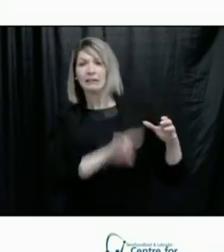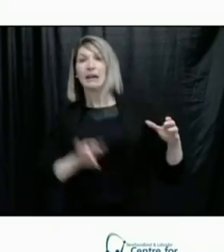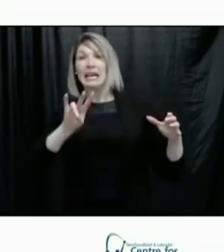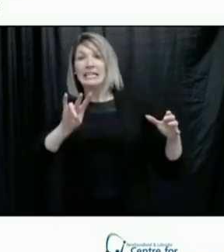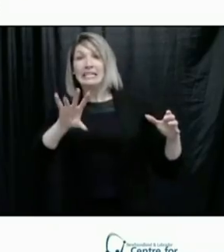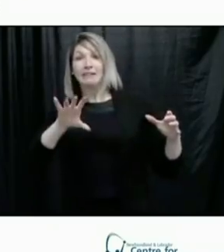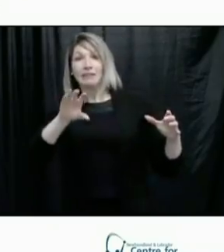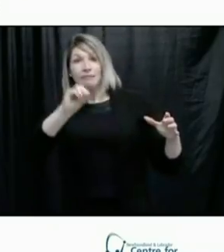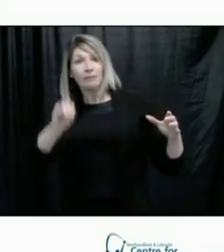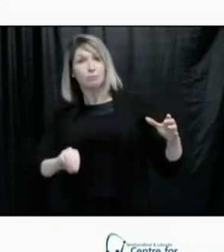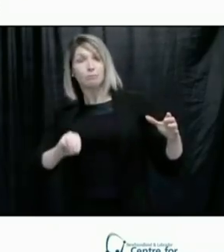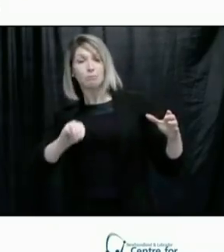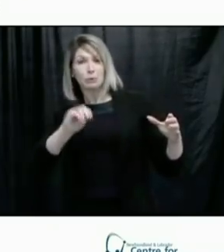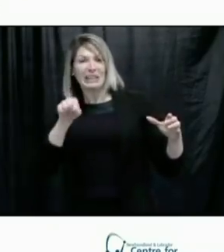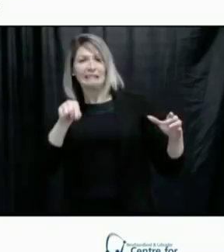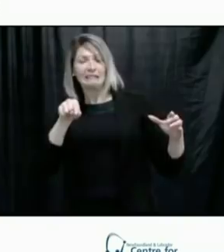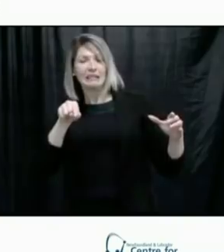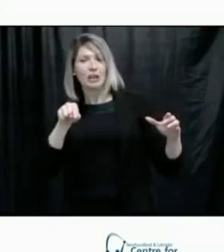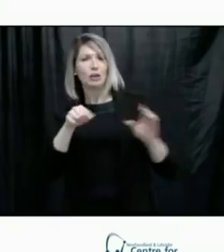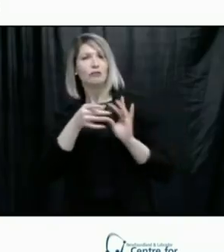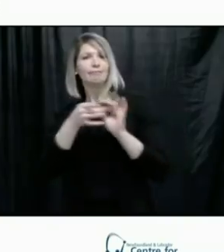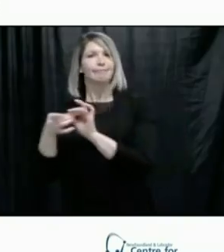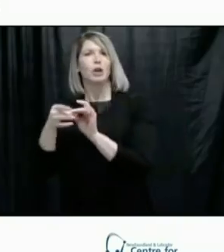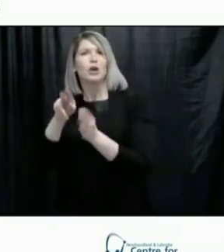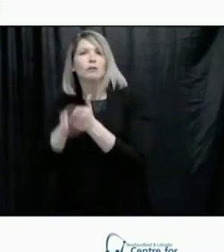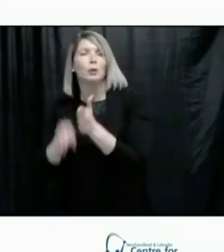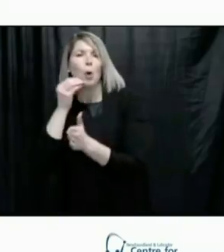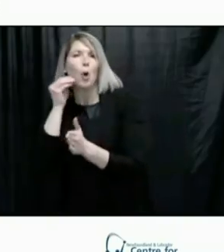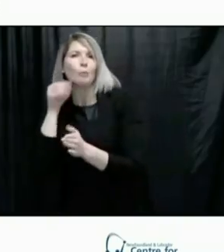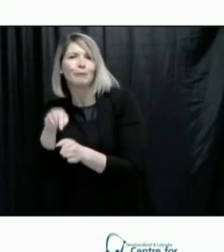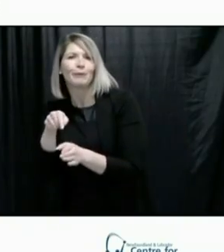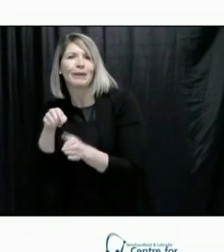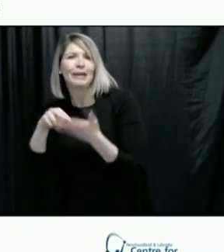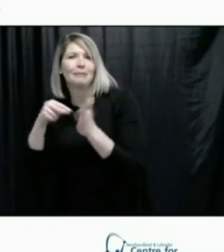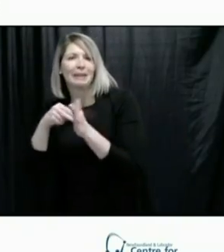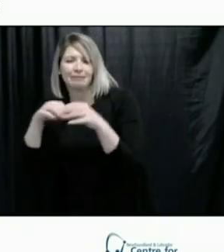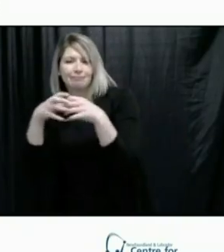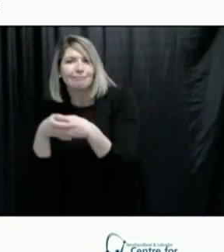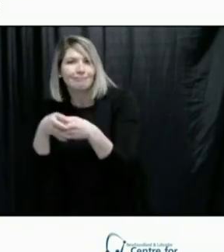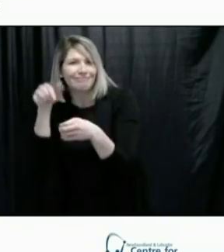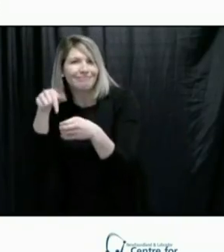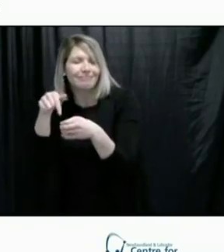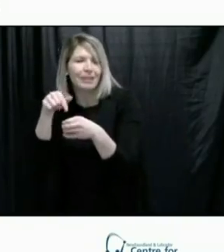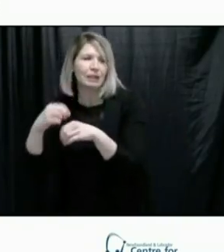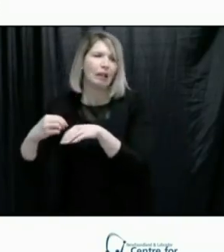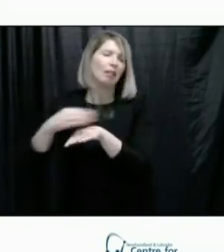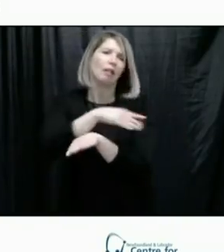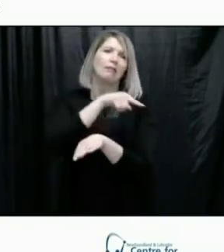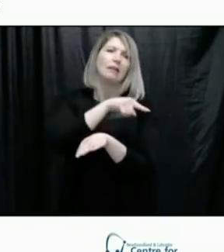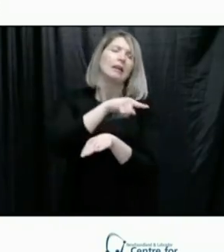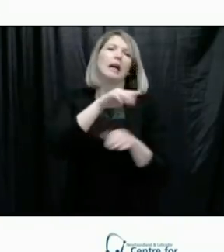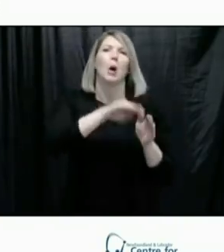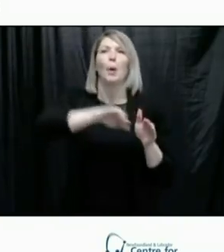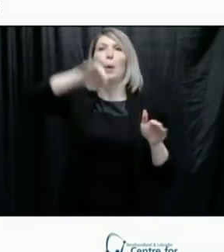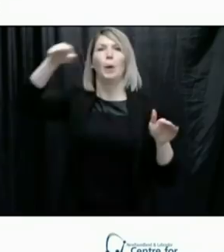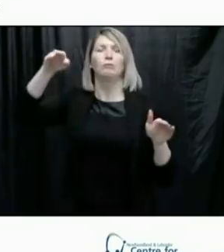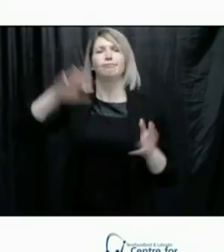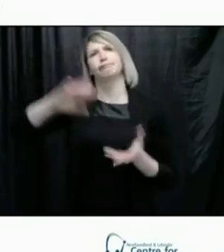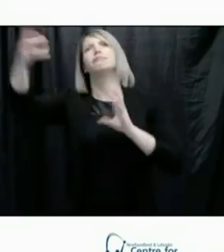IN TERMS OF VIRAL TRANSMISSION DOES NOT FOLLOW THE NORMAL DISTRIBUTION.